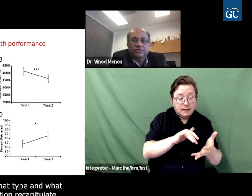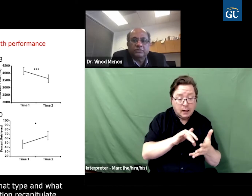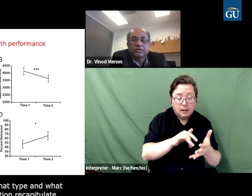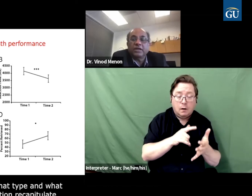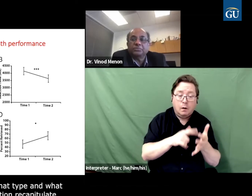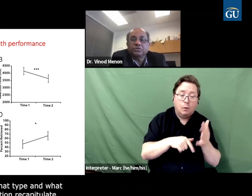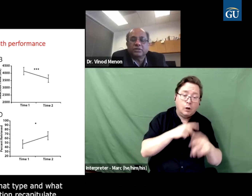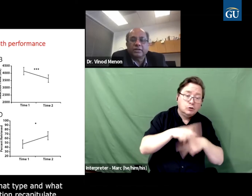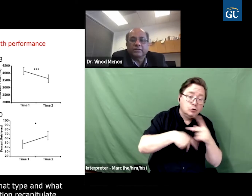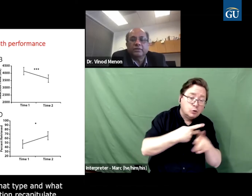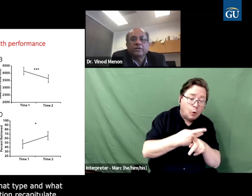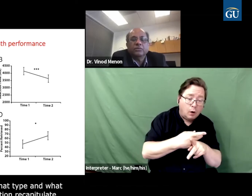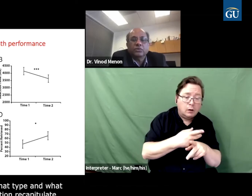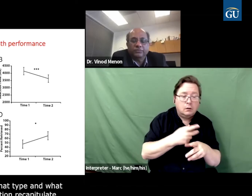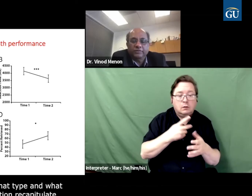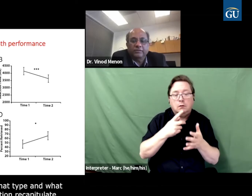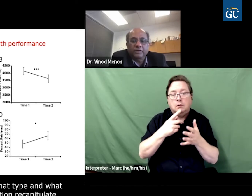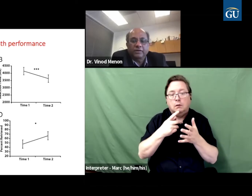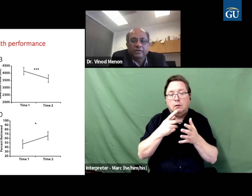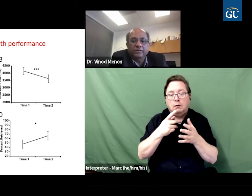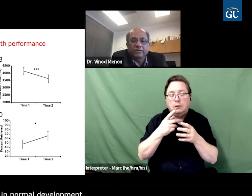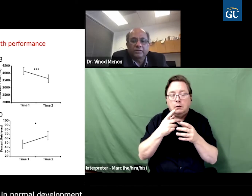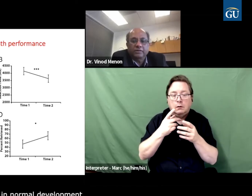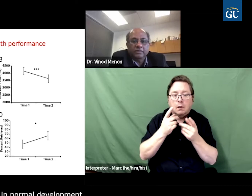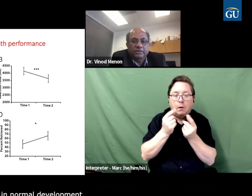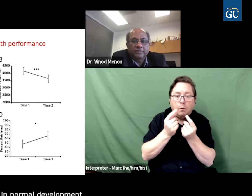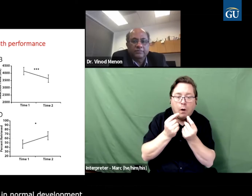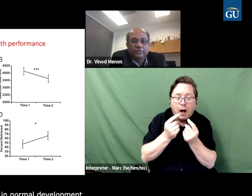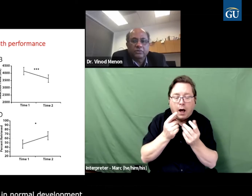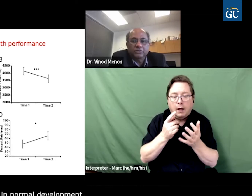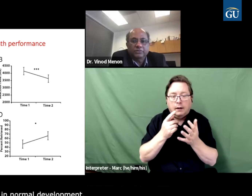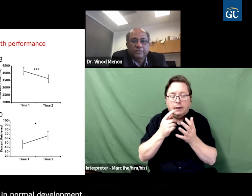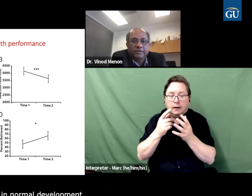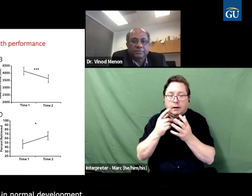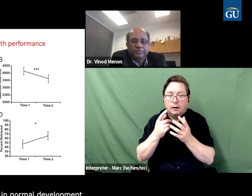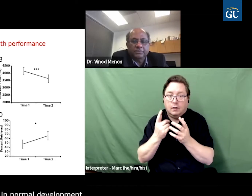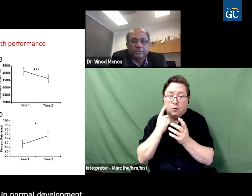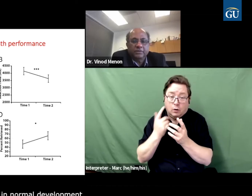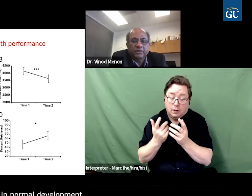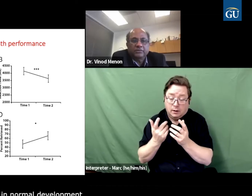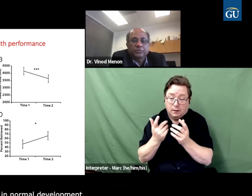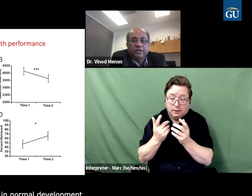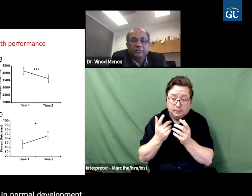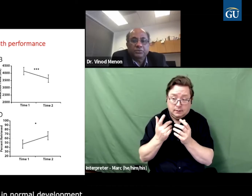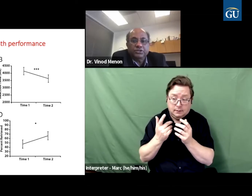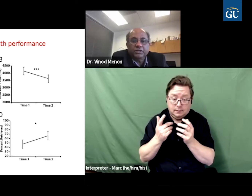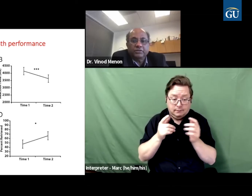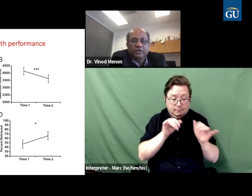type and what duration recapitulate what